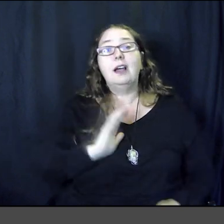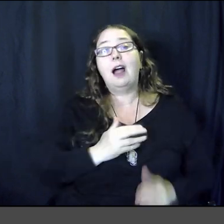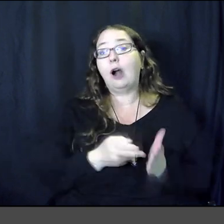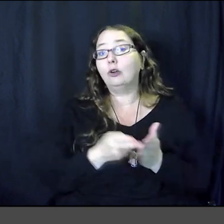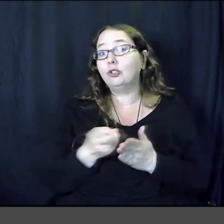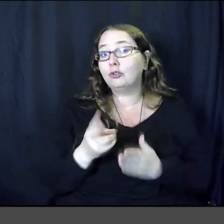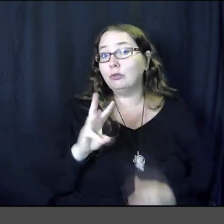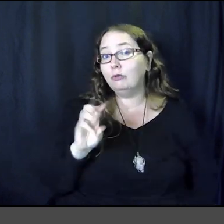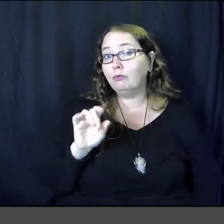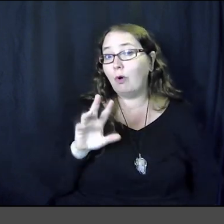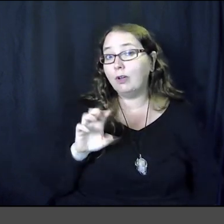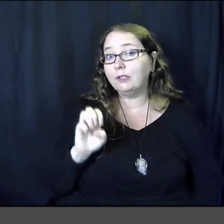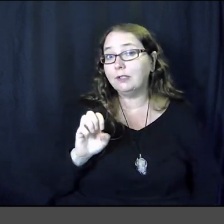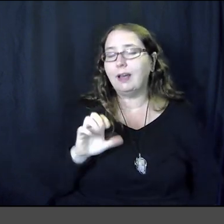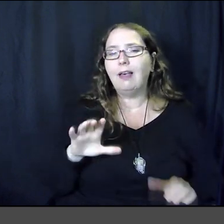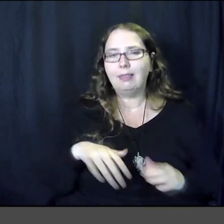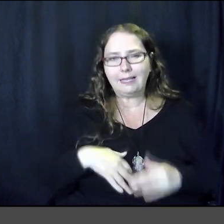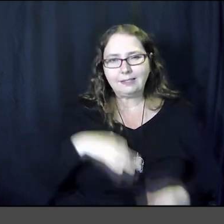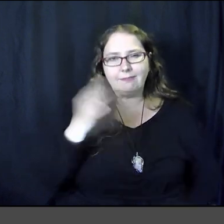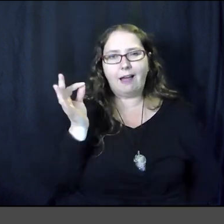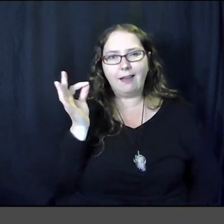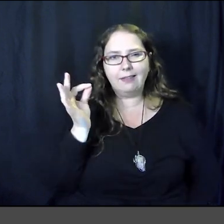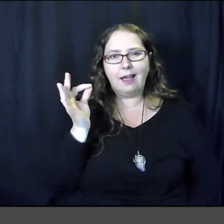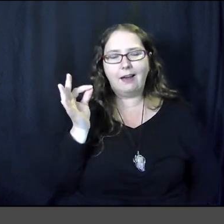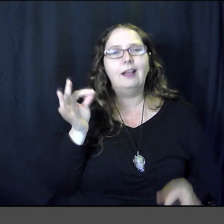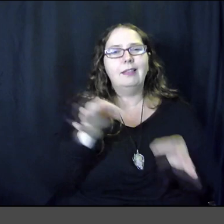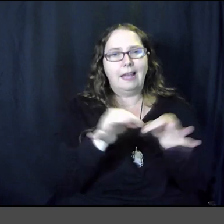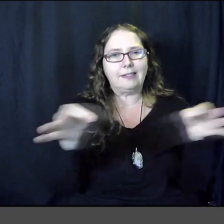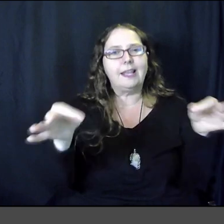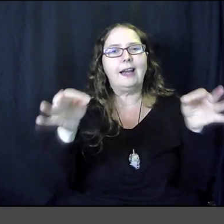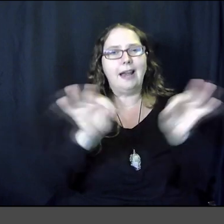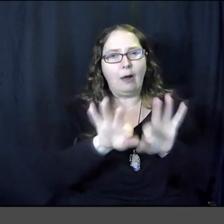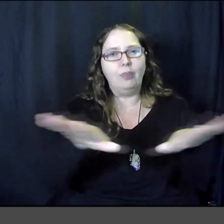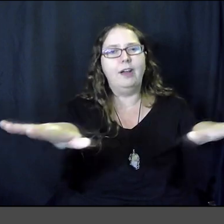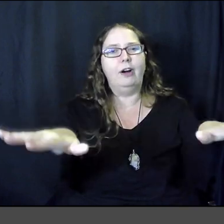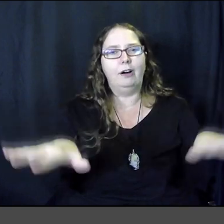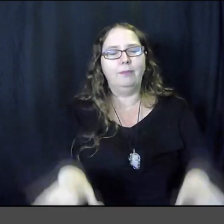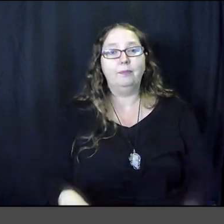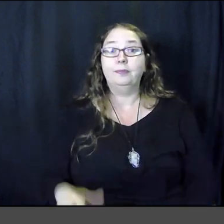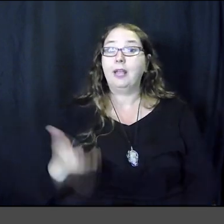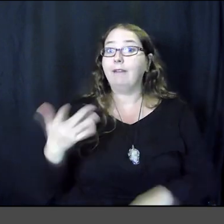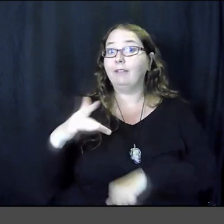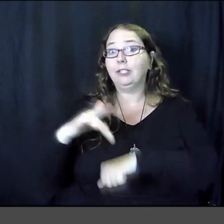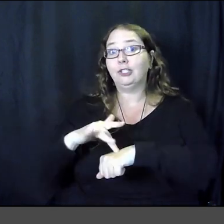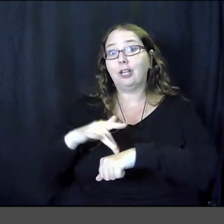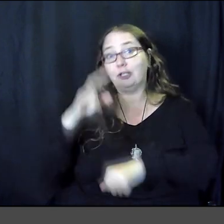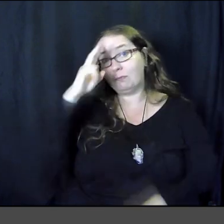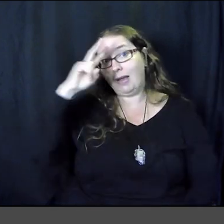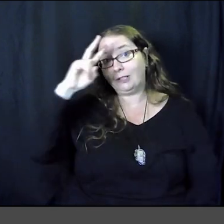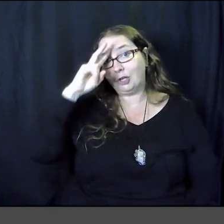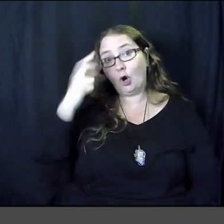I WENT DOWN TO MEXICO IN 1970. I WANTED TO CONNECT WITH MY ANCESTORS. EVERYBODY WAS TALKING ABOUT IDENTITY.